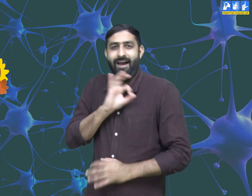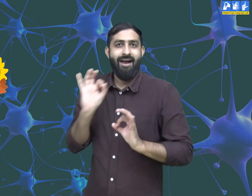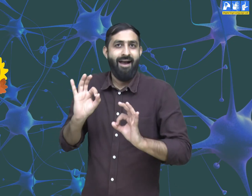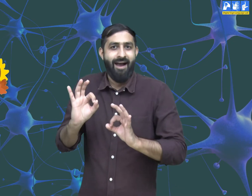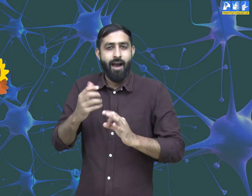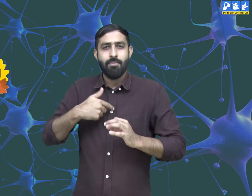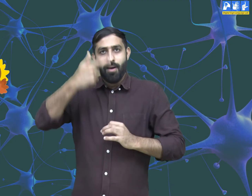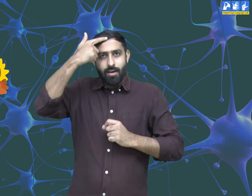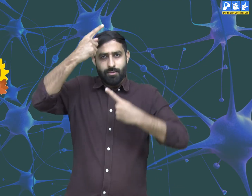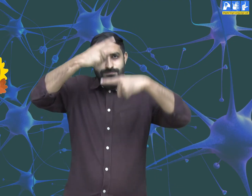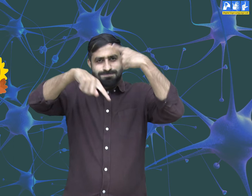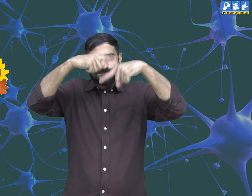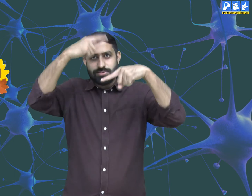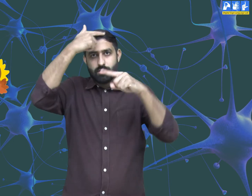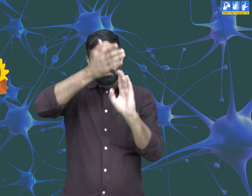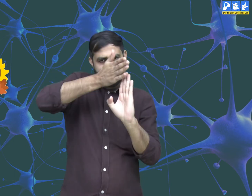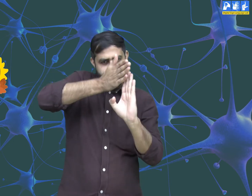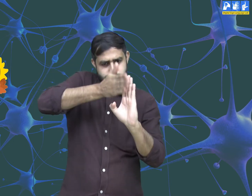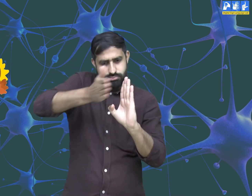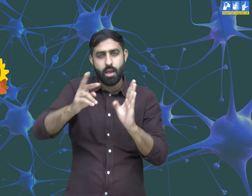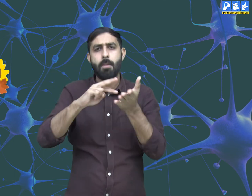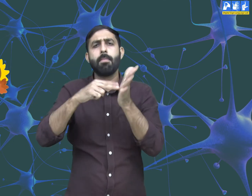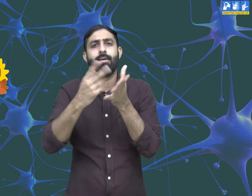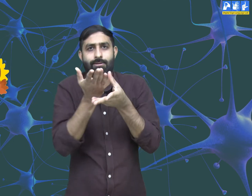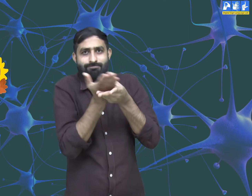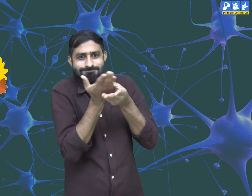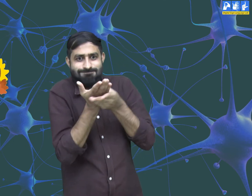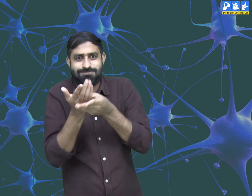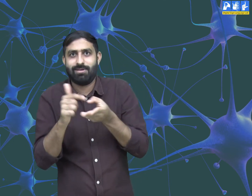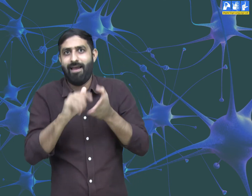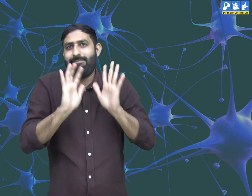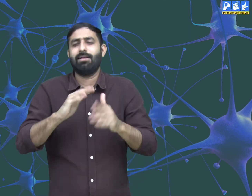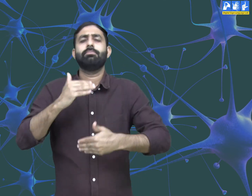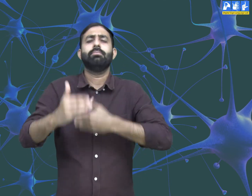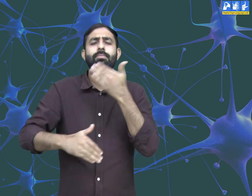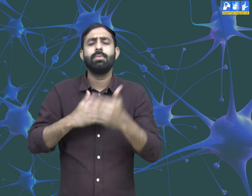several pieces of information and stores valuable information in the form of memory.